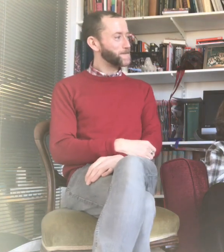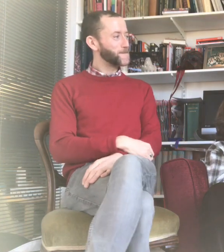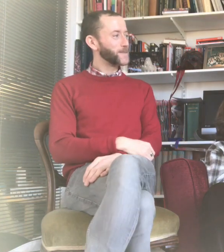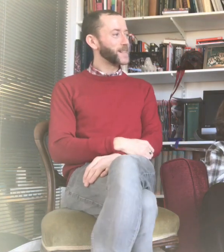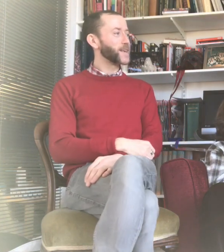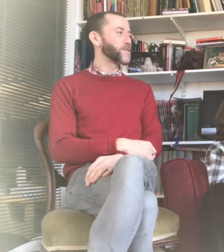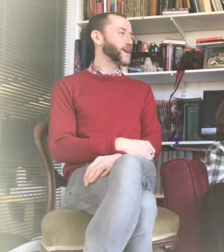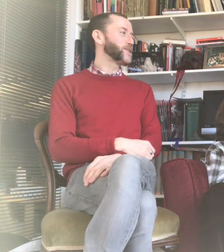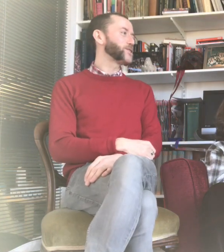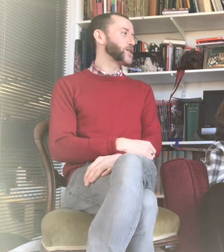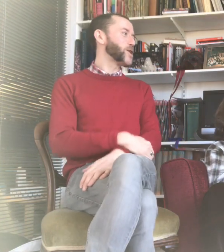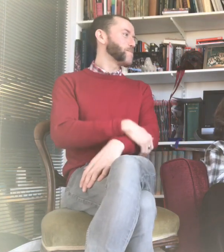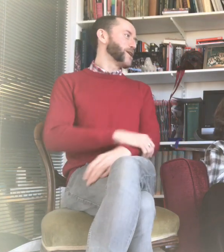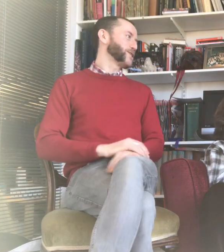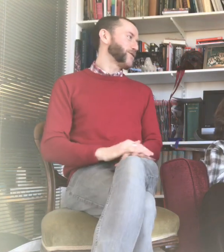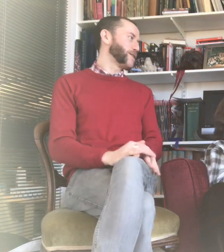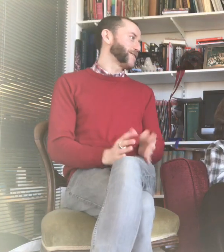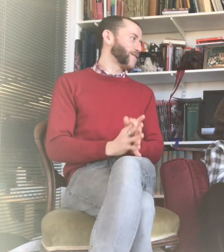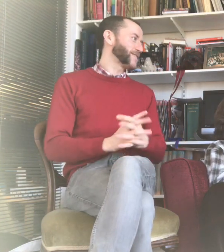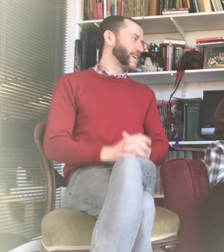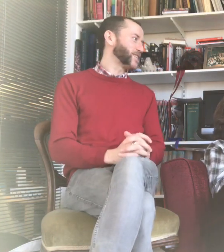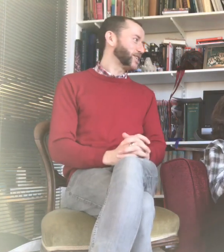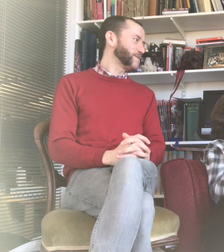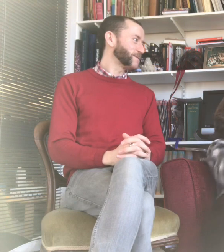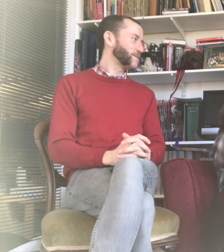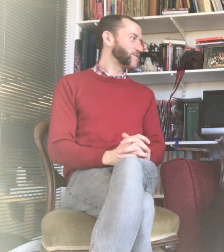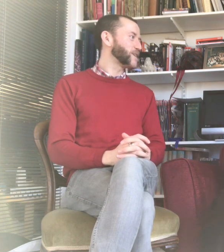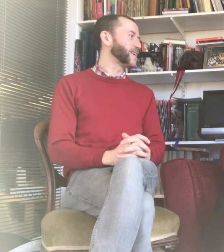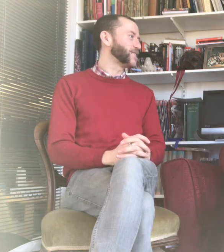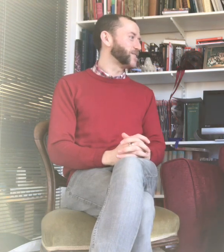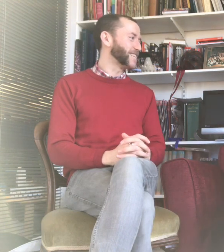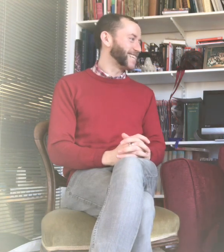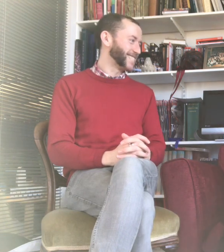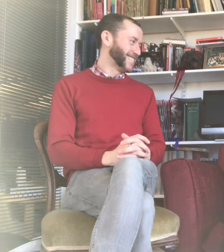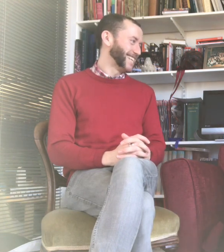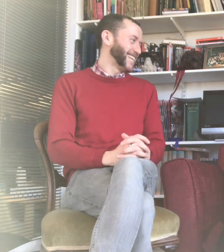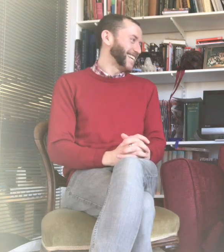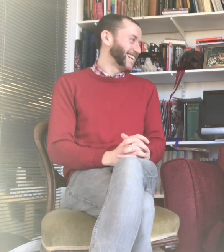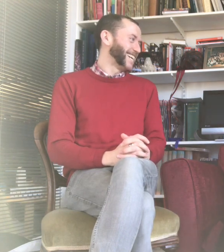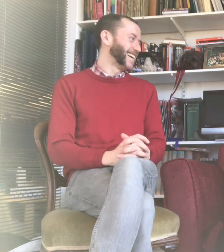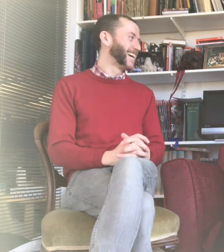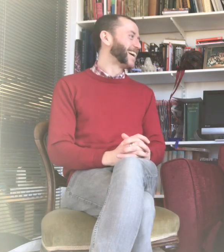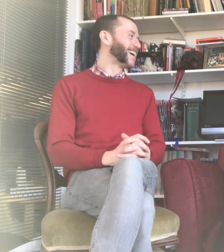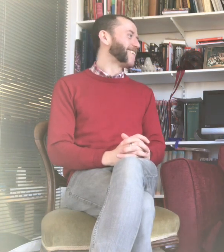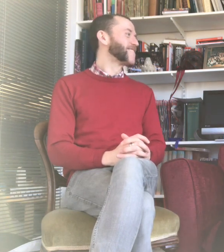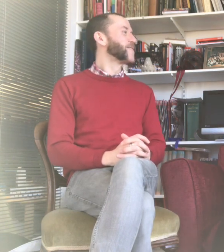Thank you so much for a lovely conversation. I've really enjoyed it.